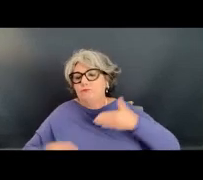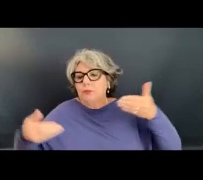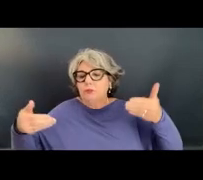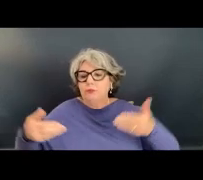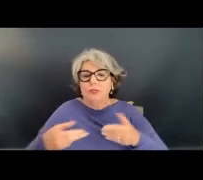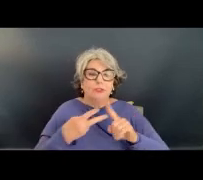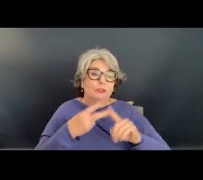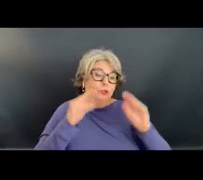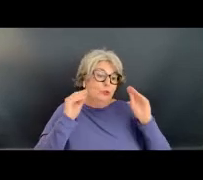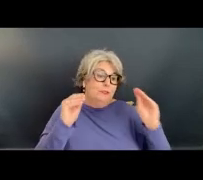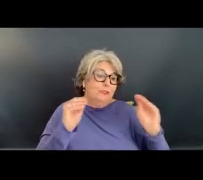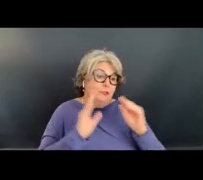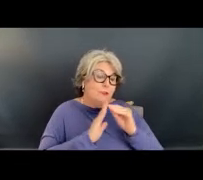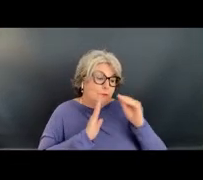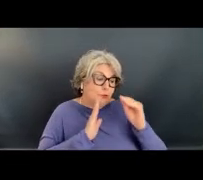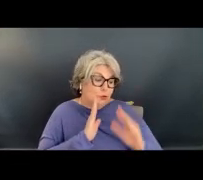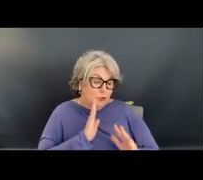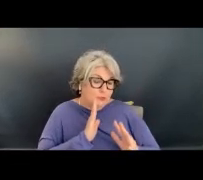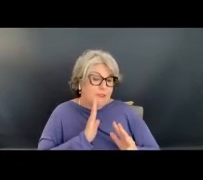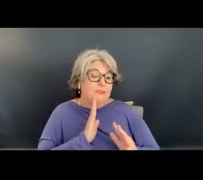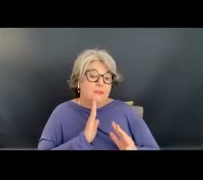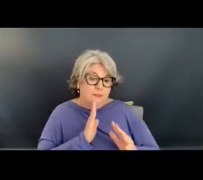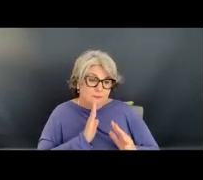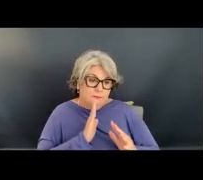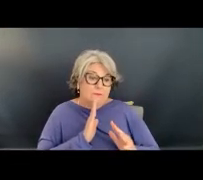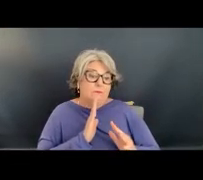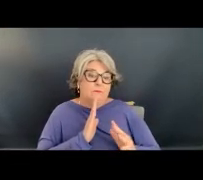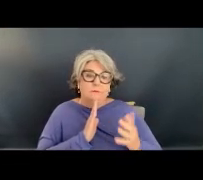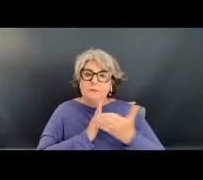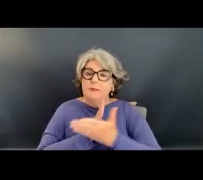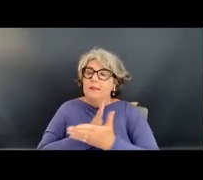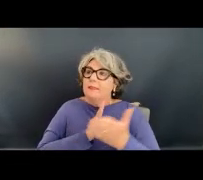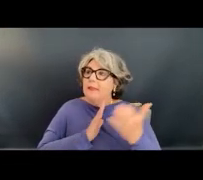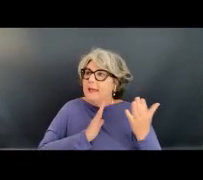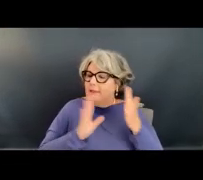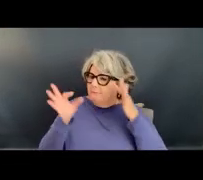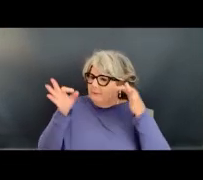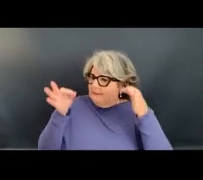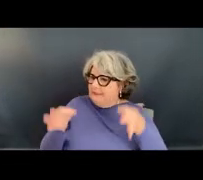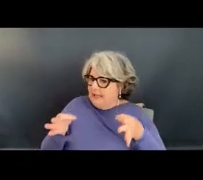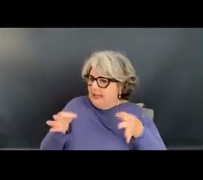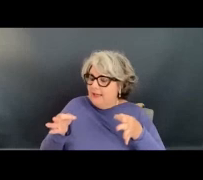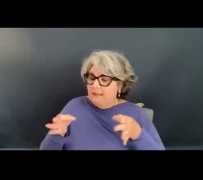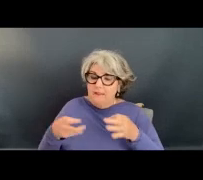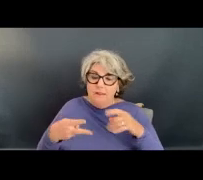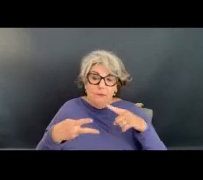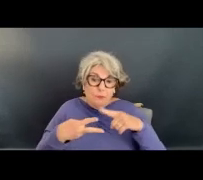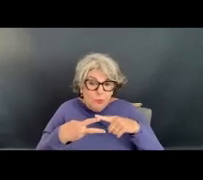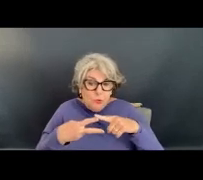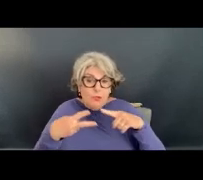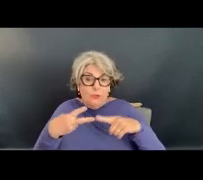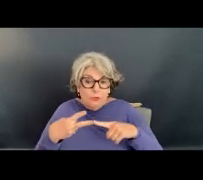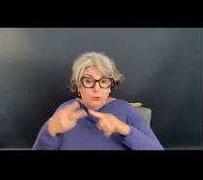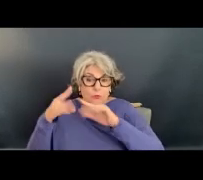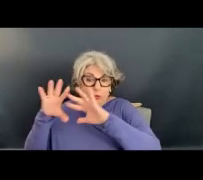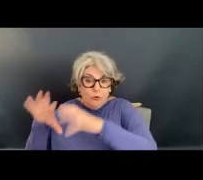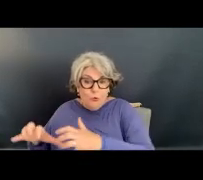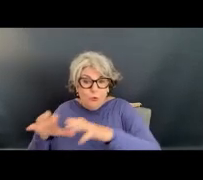teaching for students so that they can make the decision after these first two introductory courses about whether or not